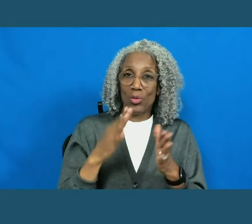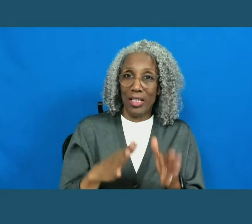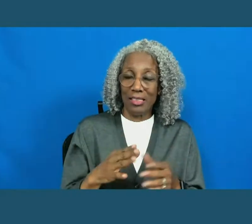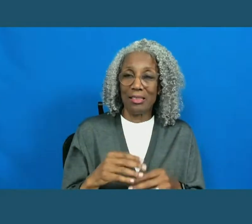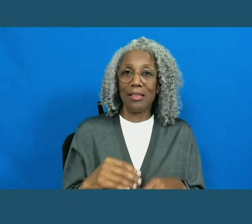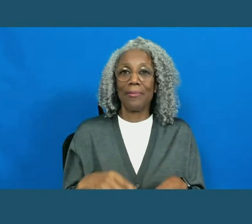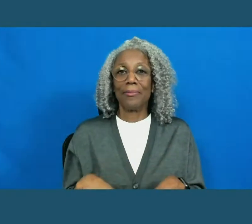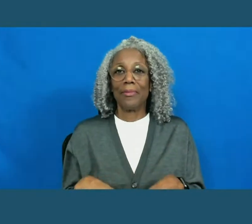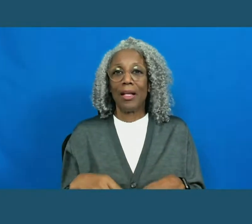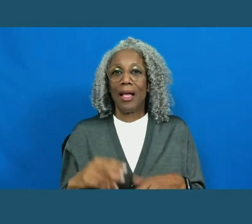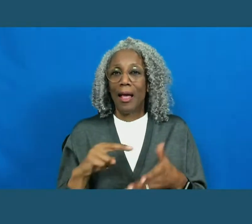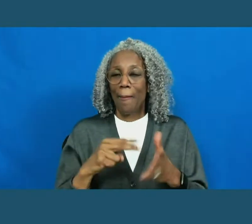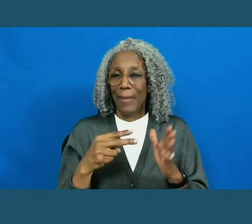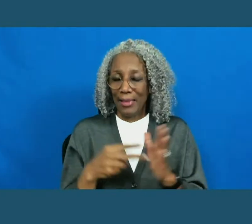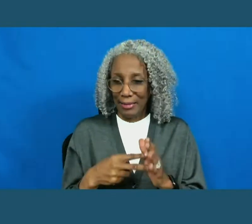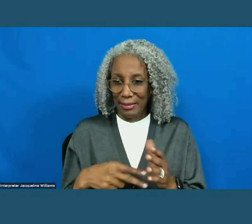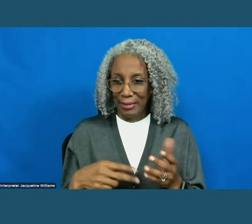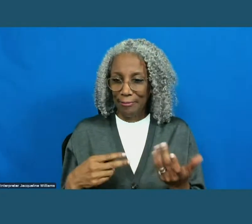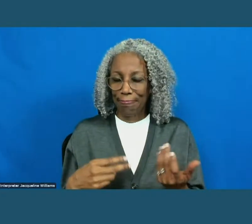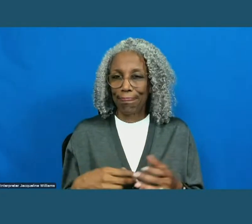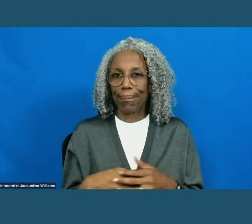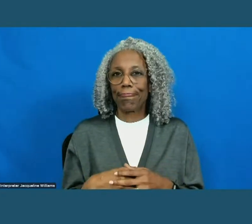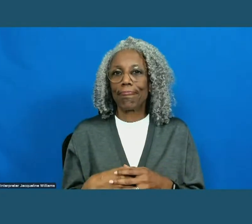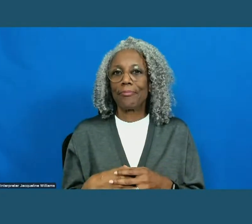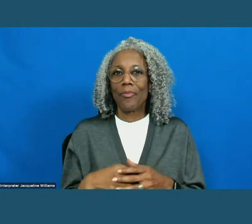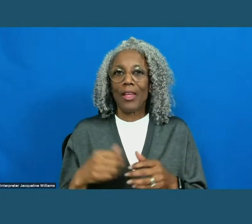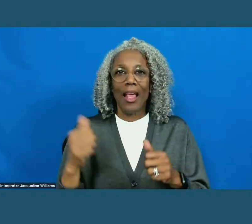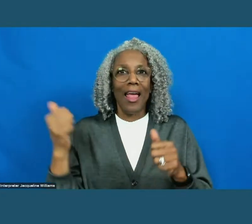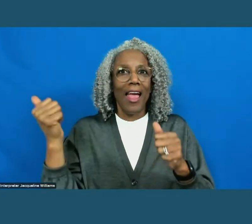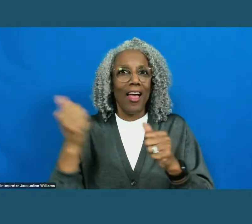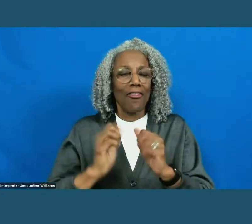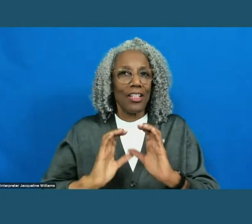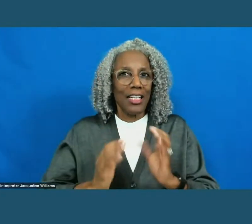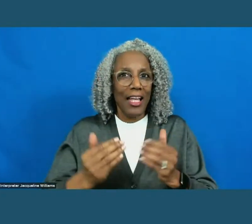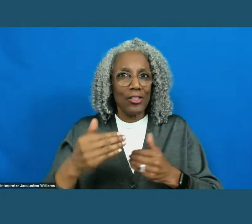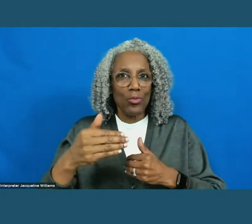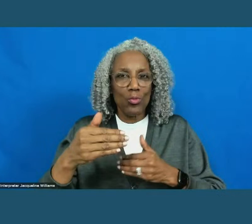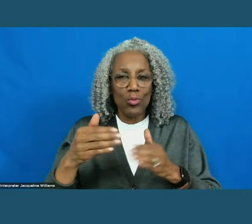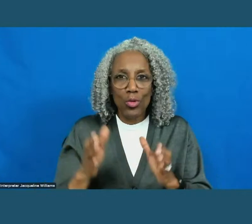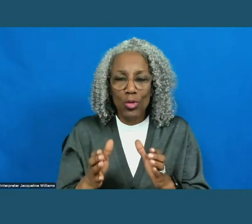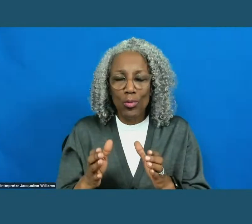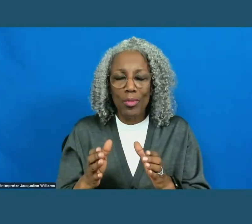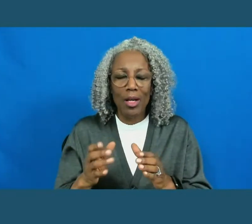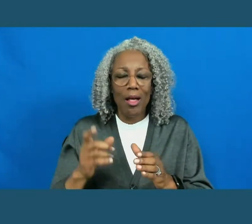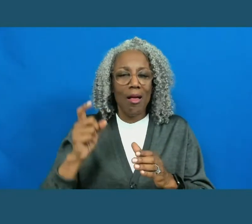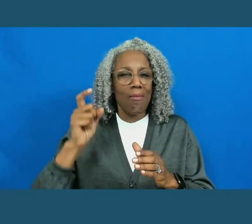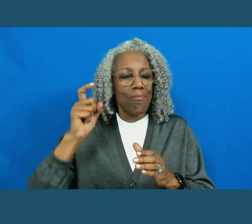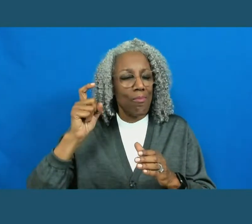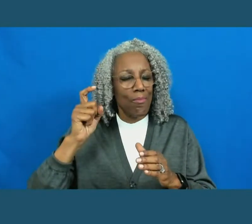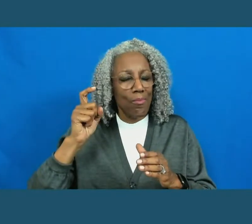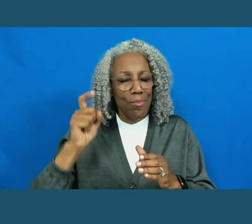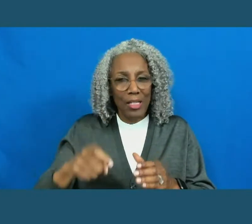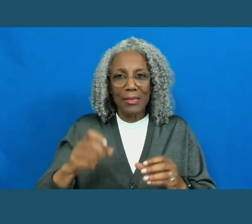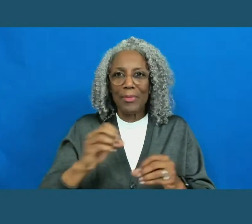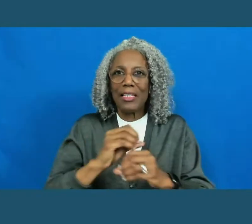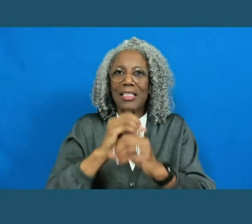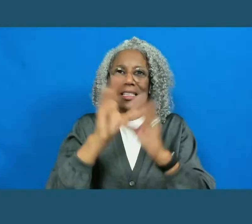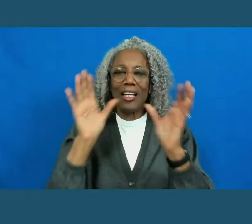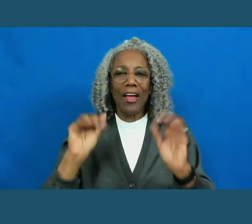with the 161,000 students that we service And so that means is that translates into every